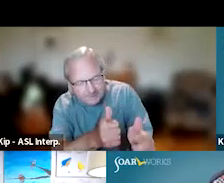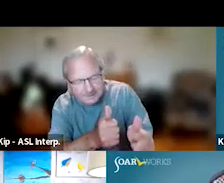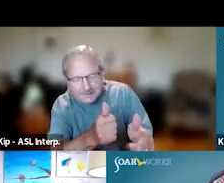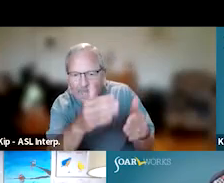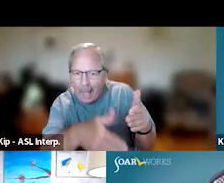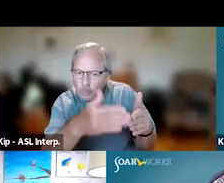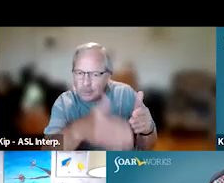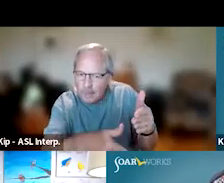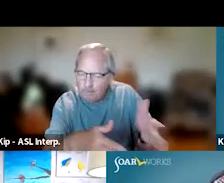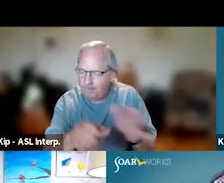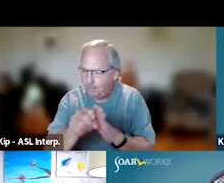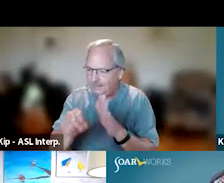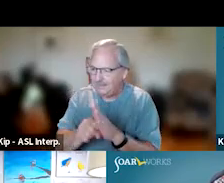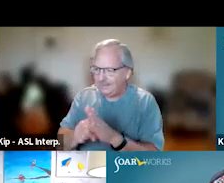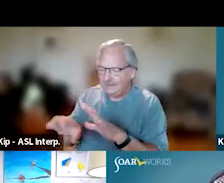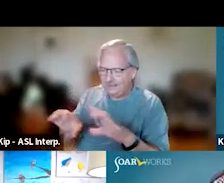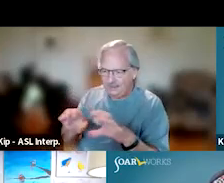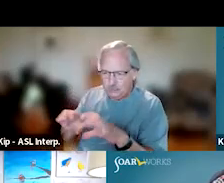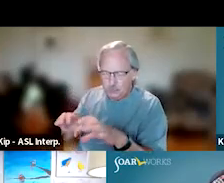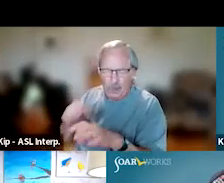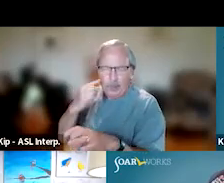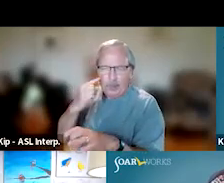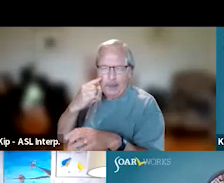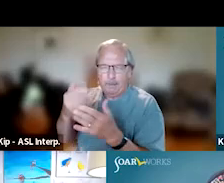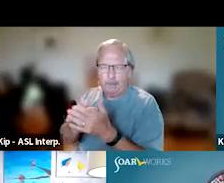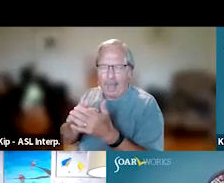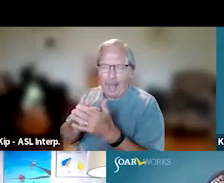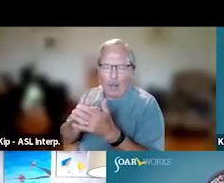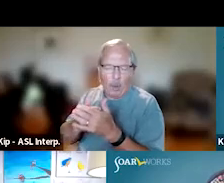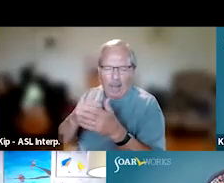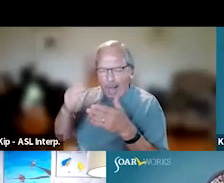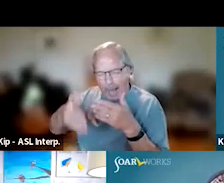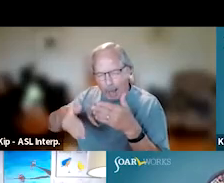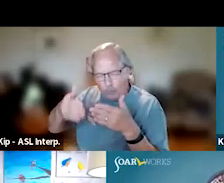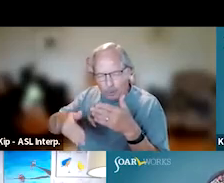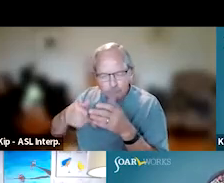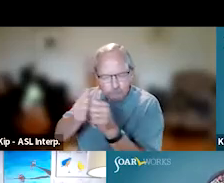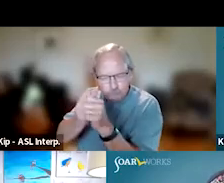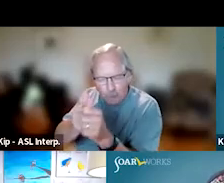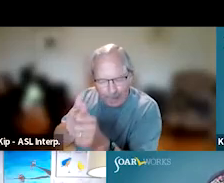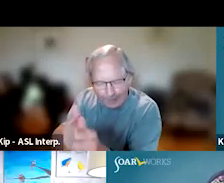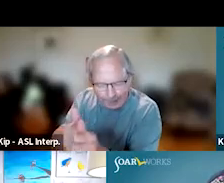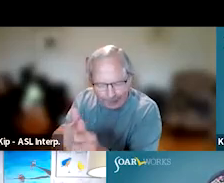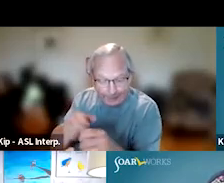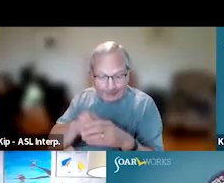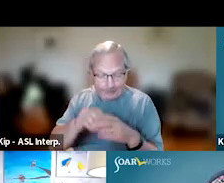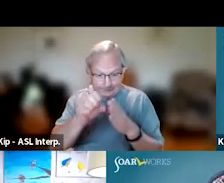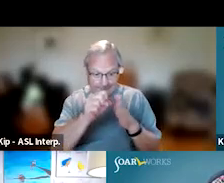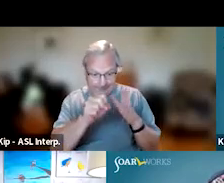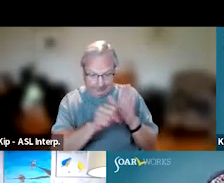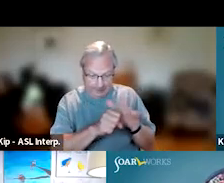what some folks are thinking about with outcome tracking. In states where there's already kind of a structure